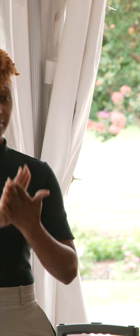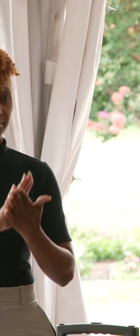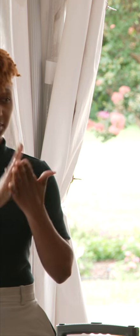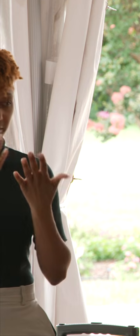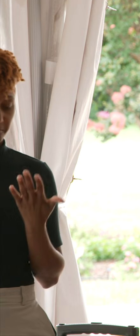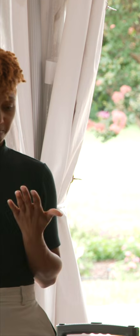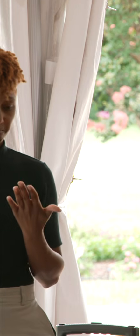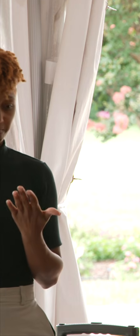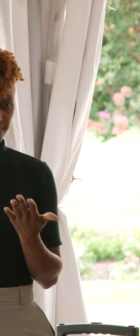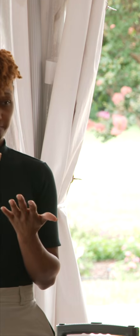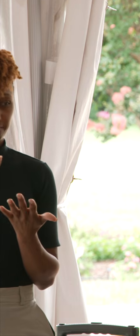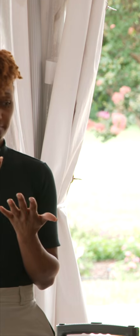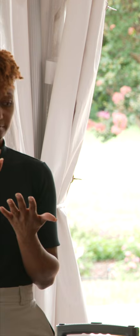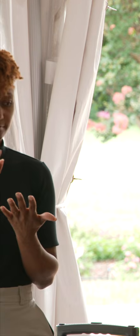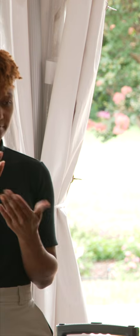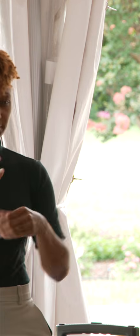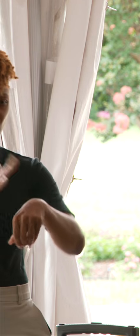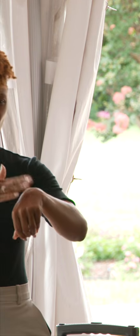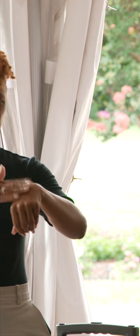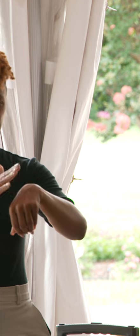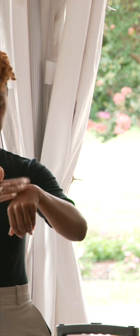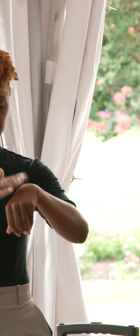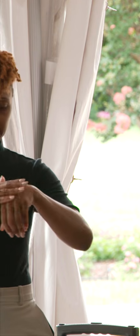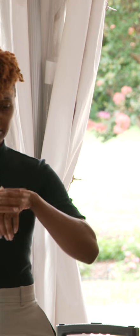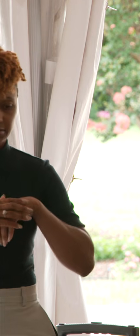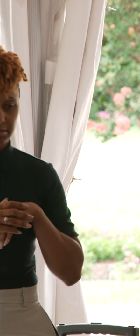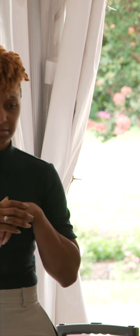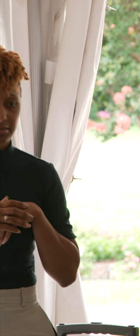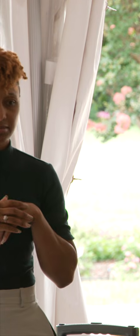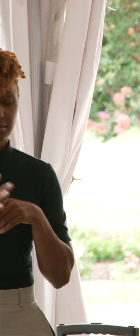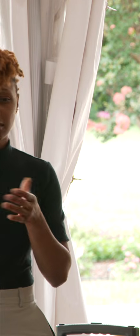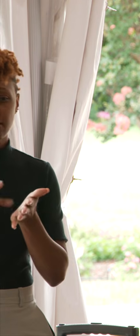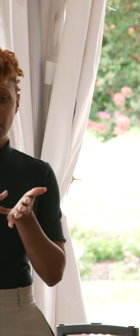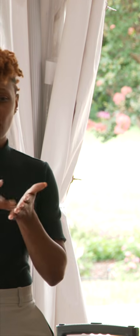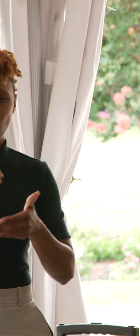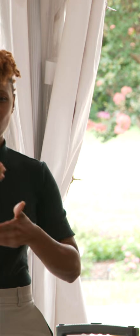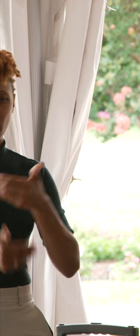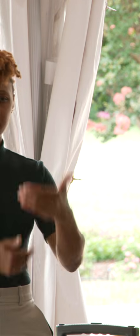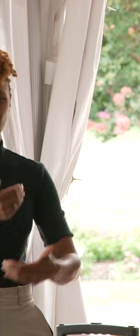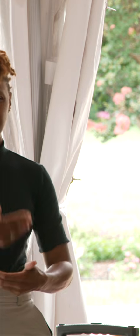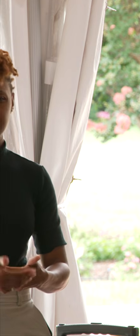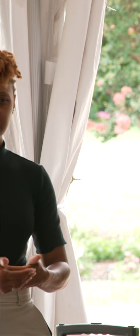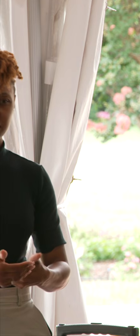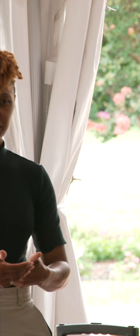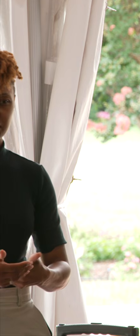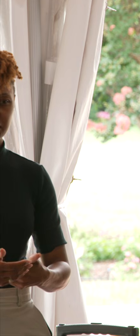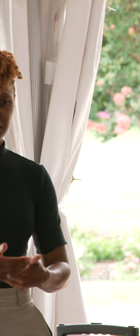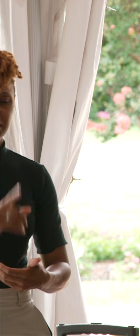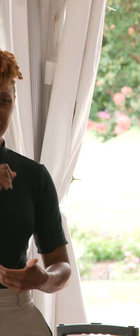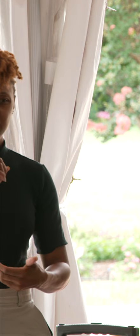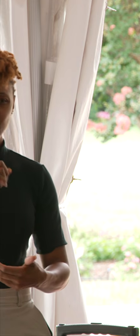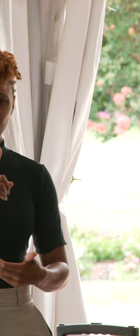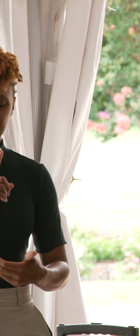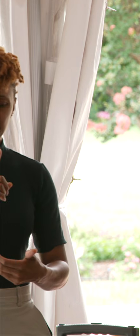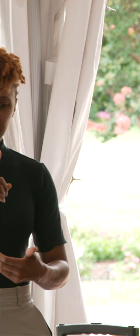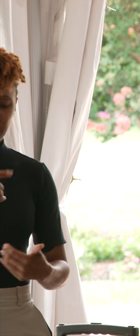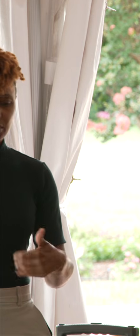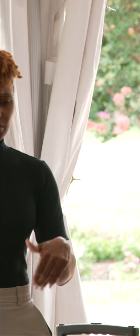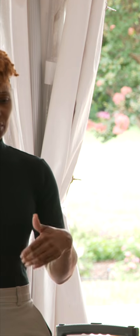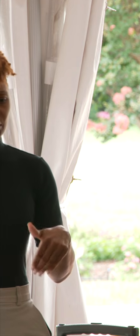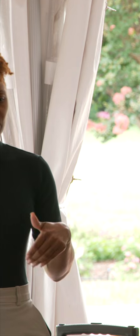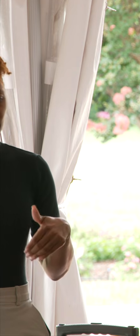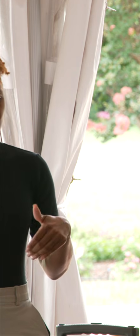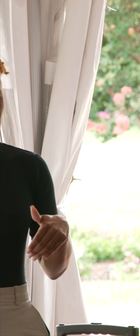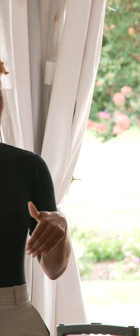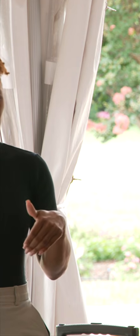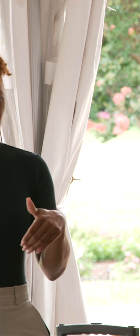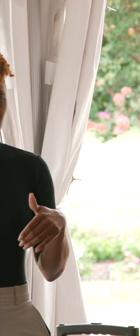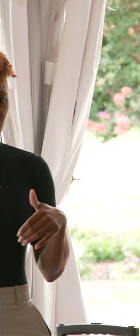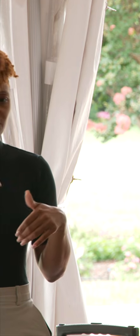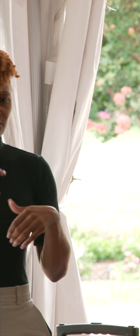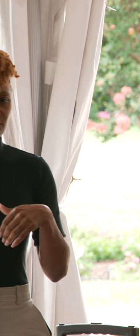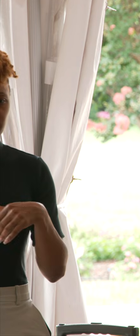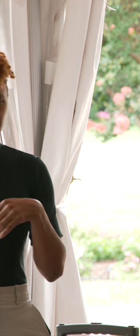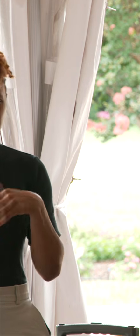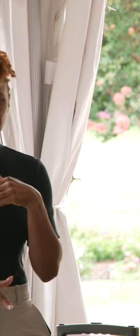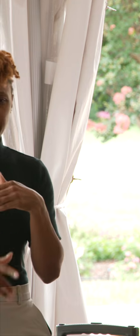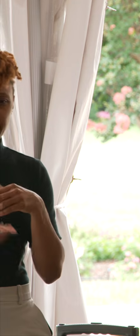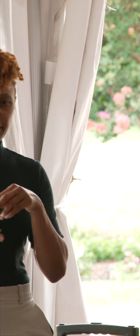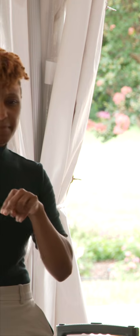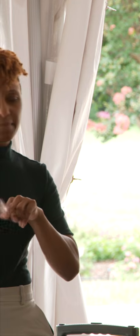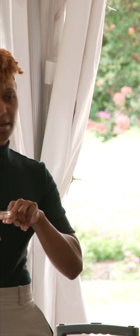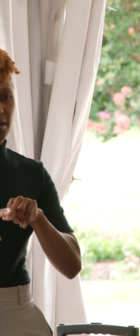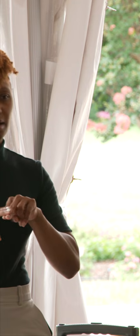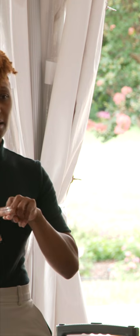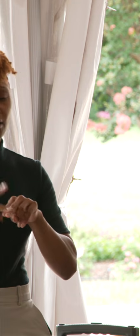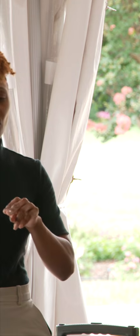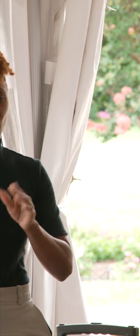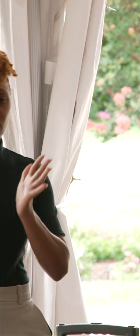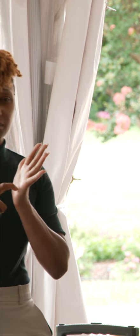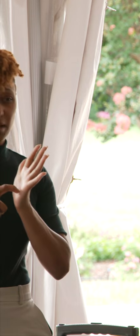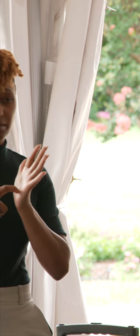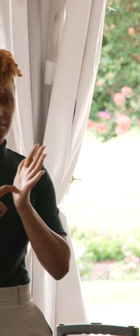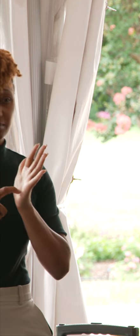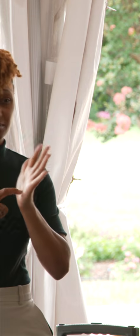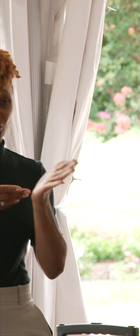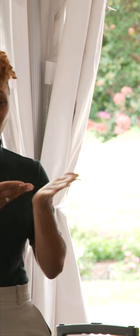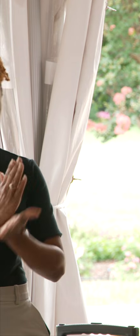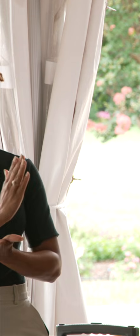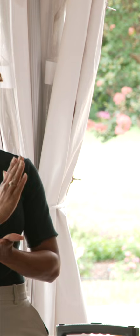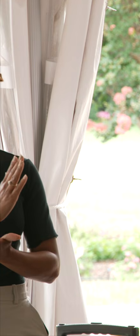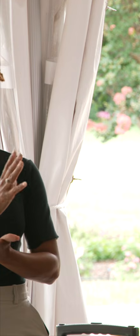that medical progress is a hollow gain unless it protects human rights and honors community trust.